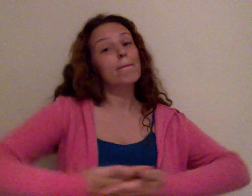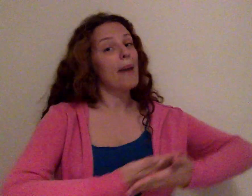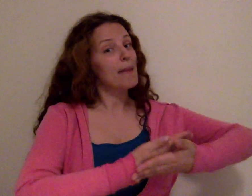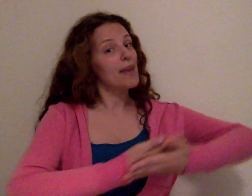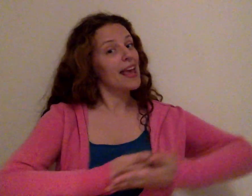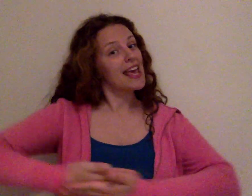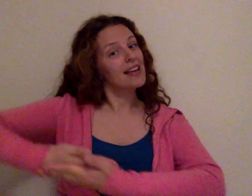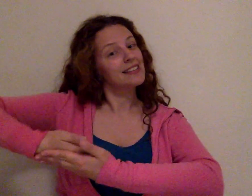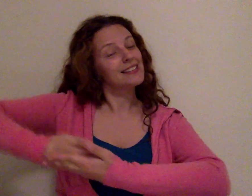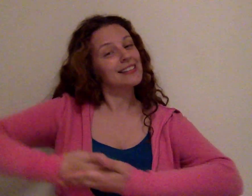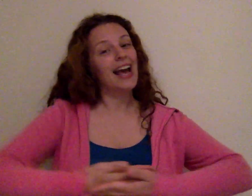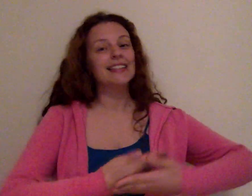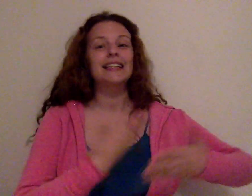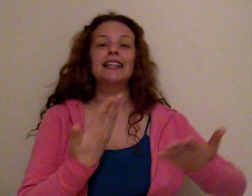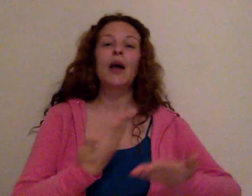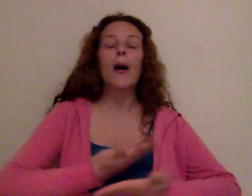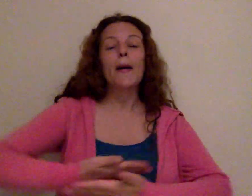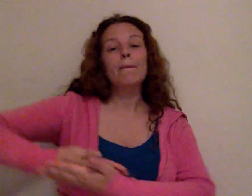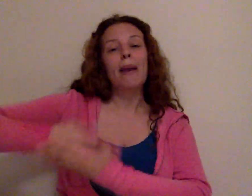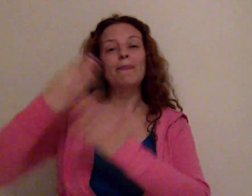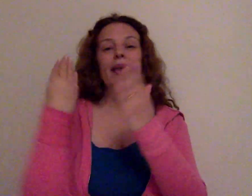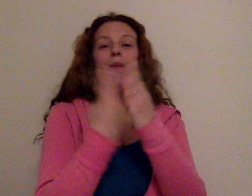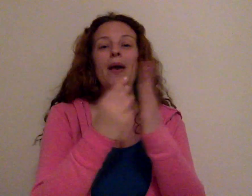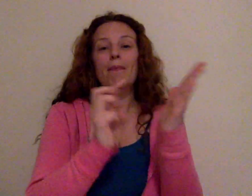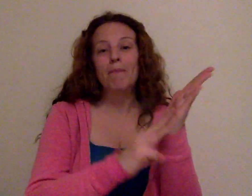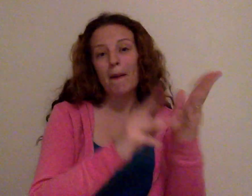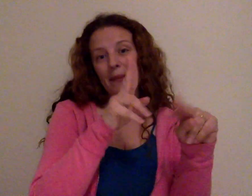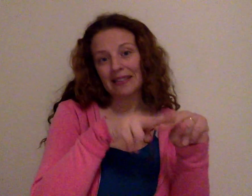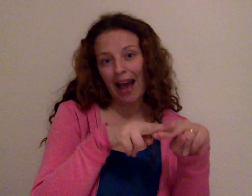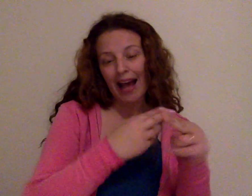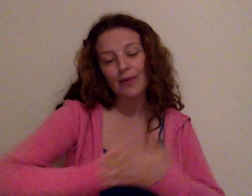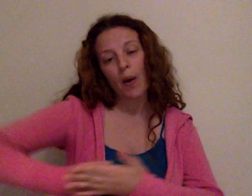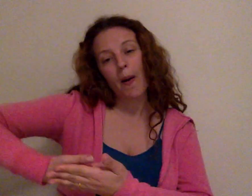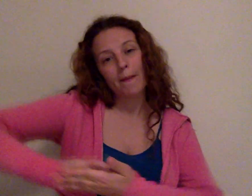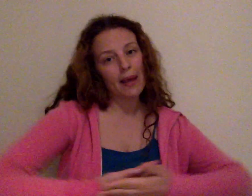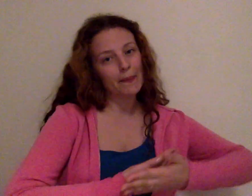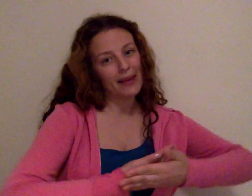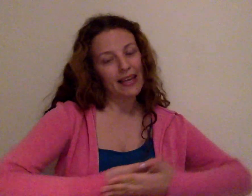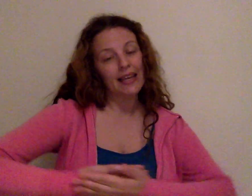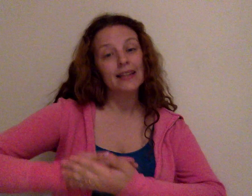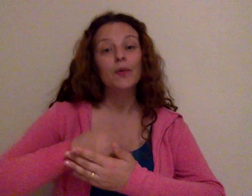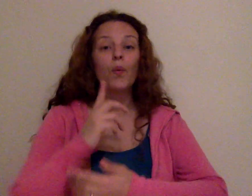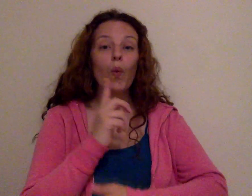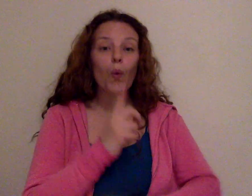Baby with mum and dad.